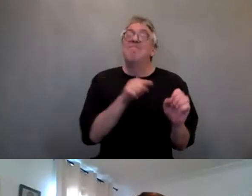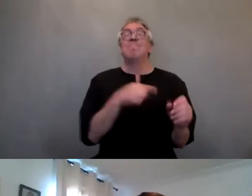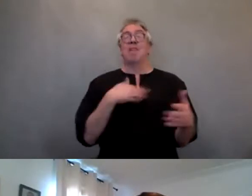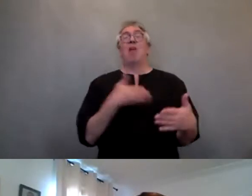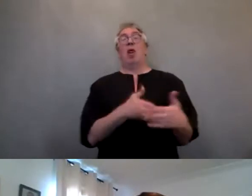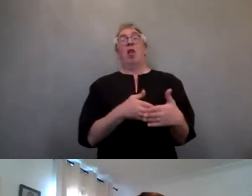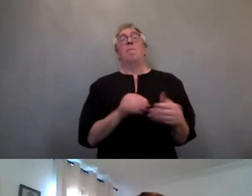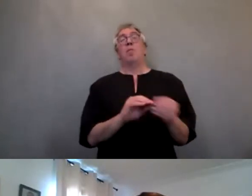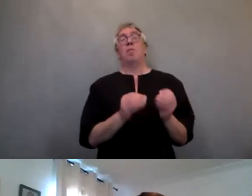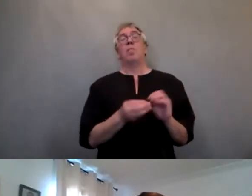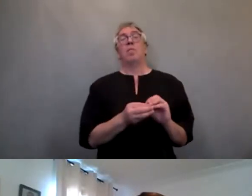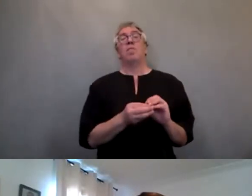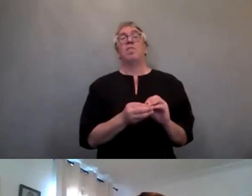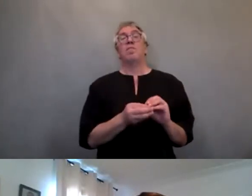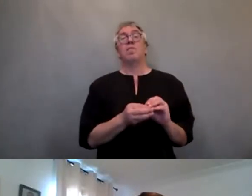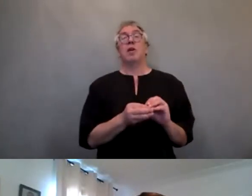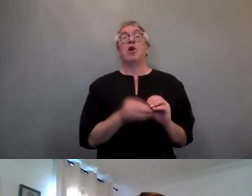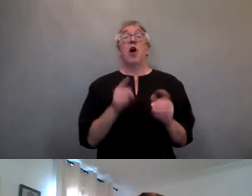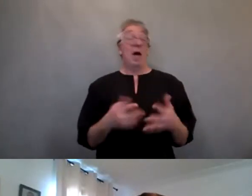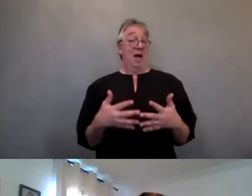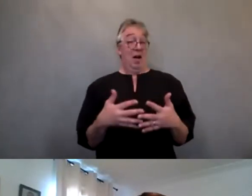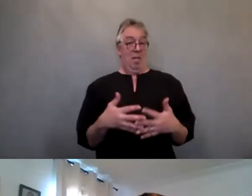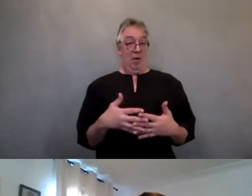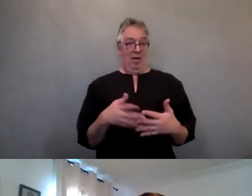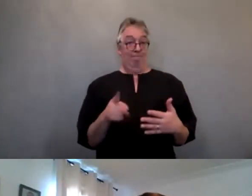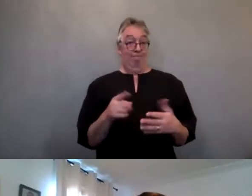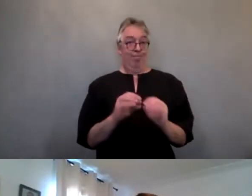problem. So yeah, it is not universal